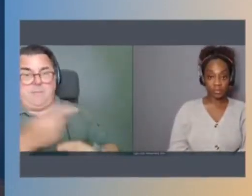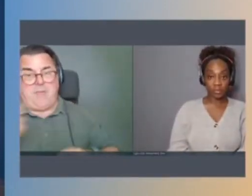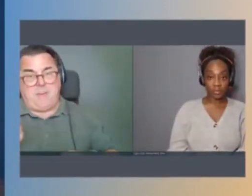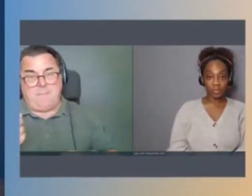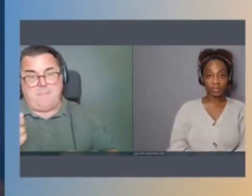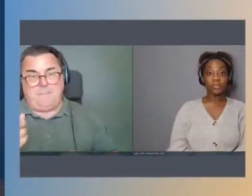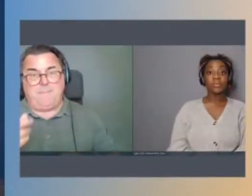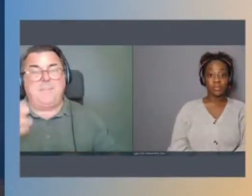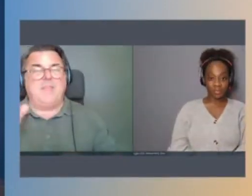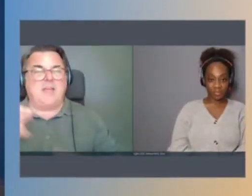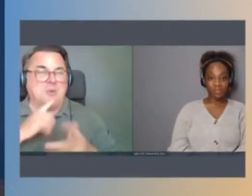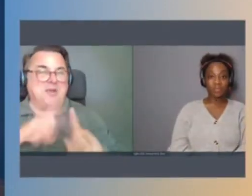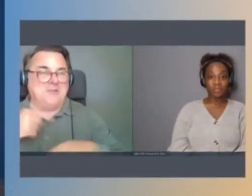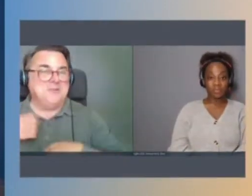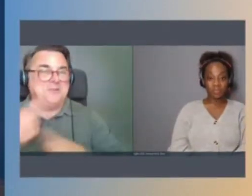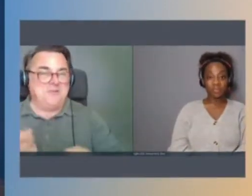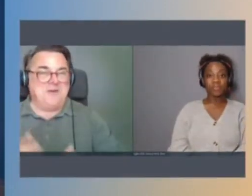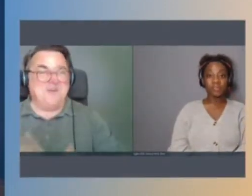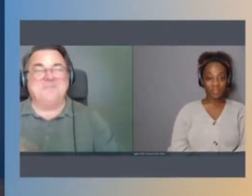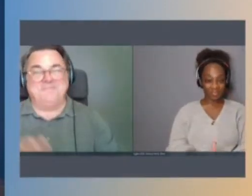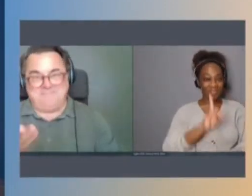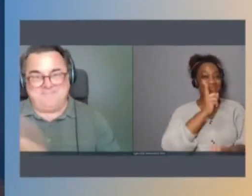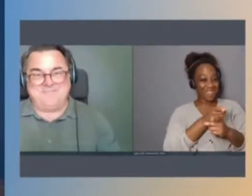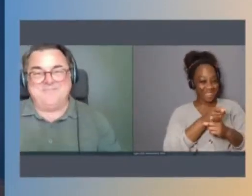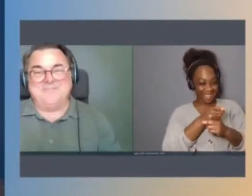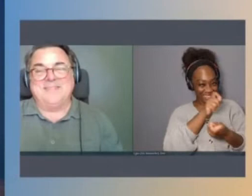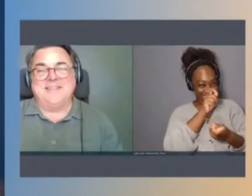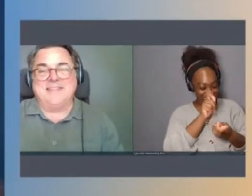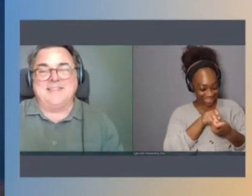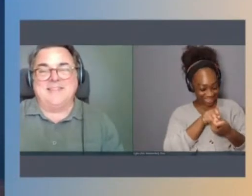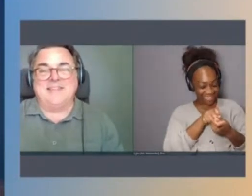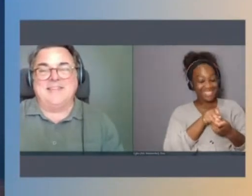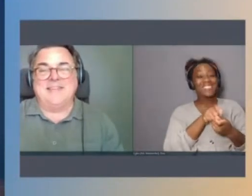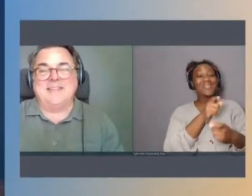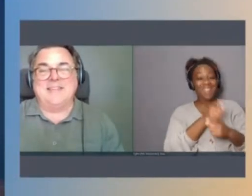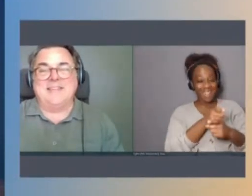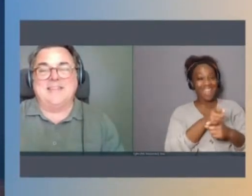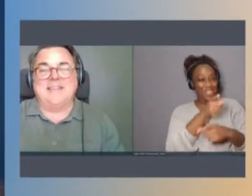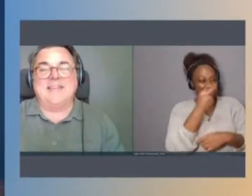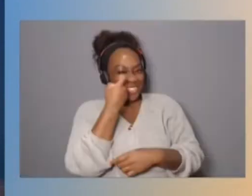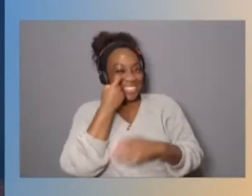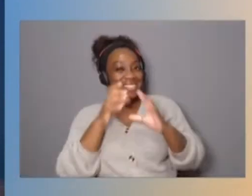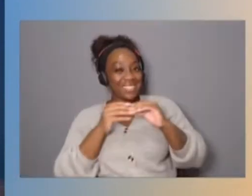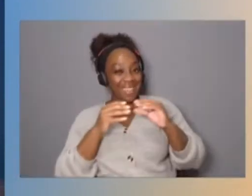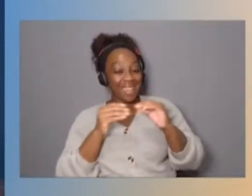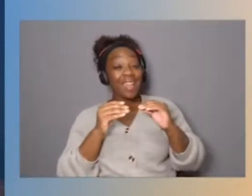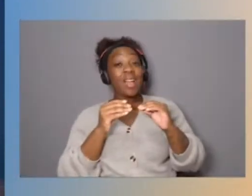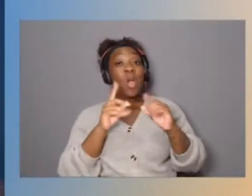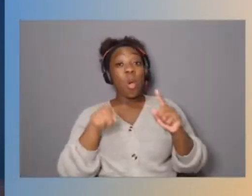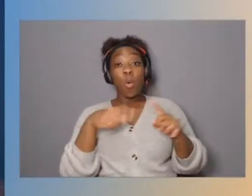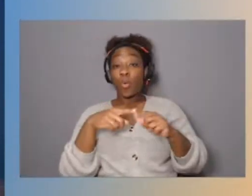Yeah, exactly. So like you said, when we launched Inferentia in 2019,